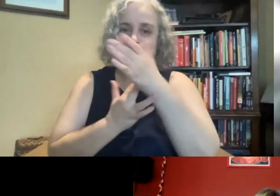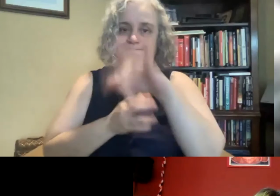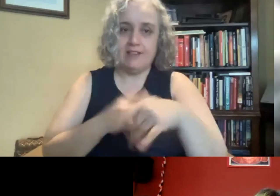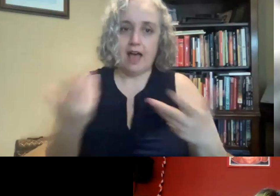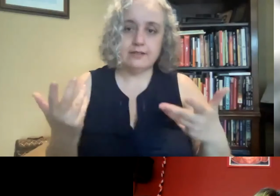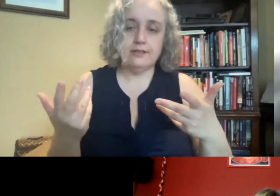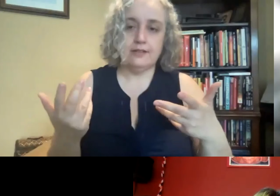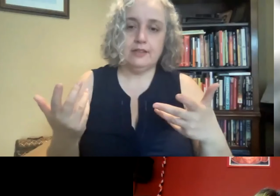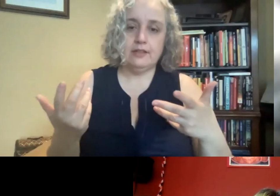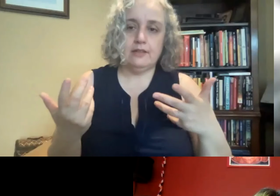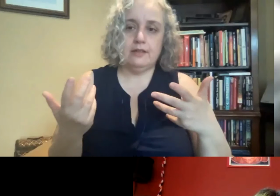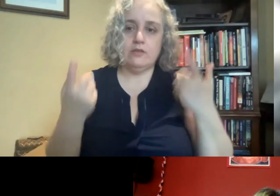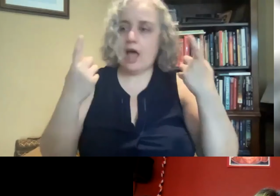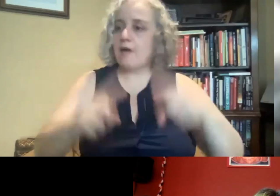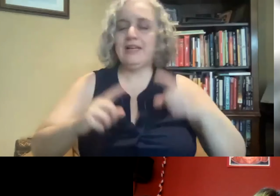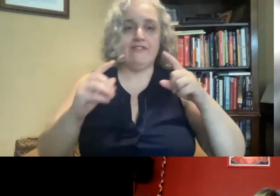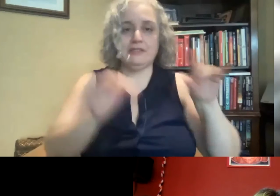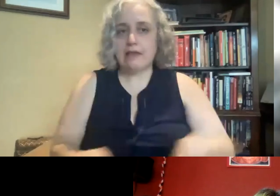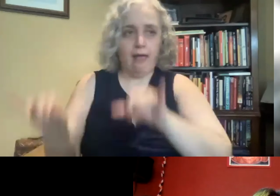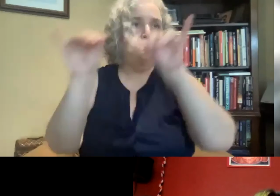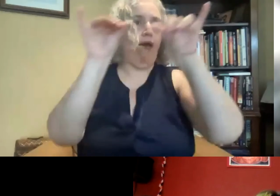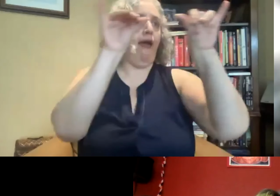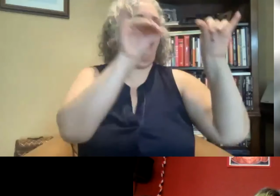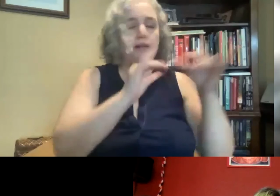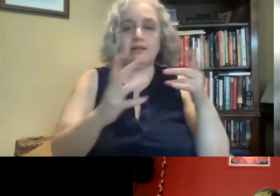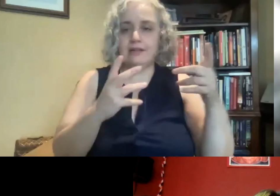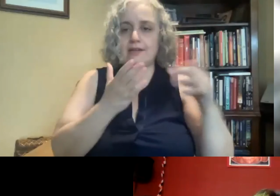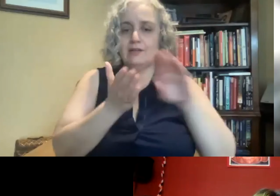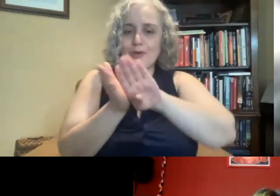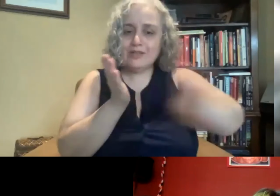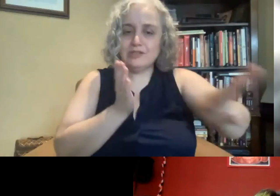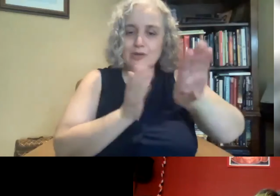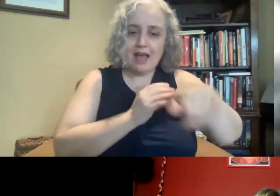you are excluding non-standard data.